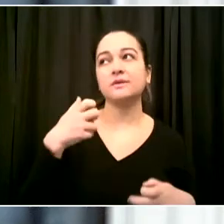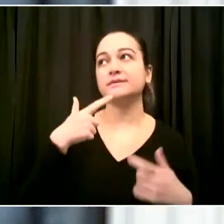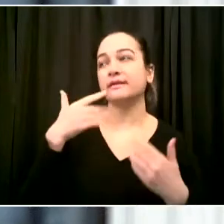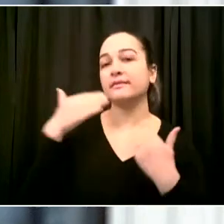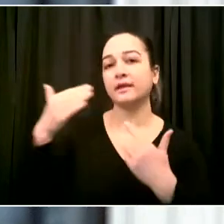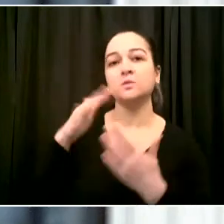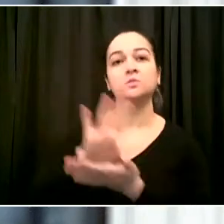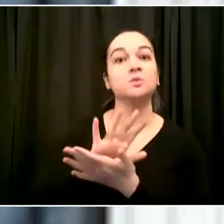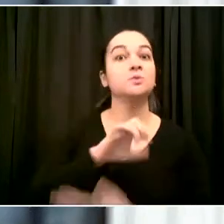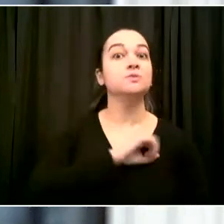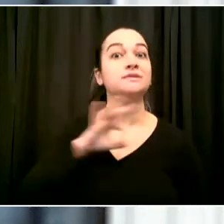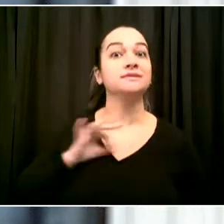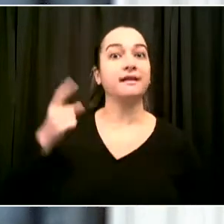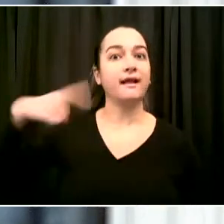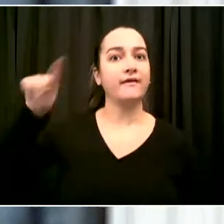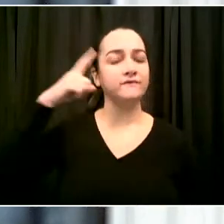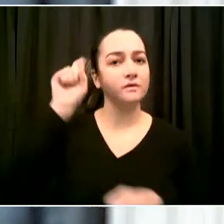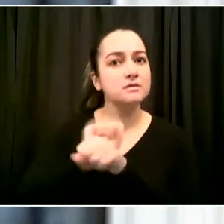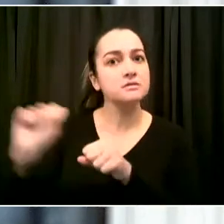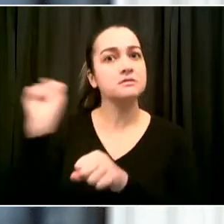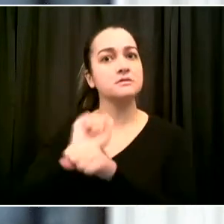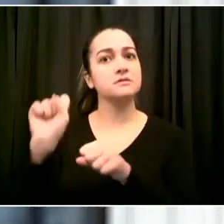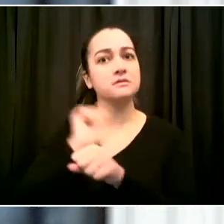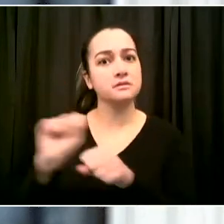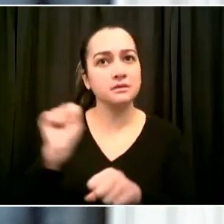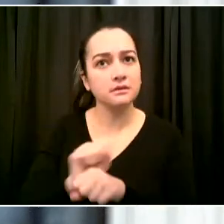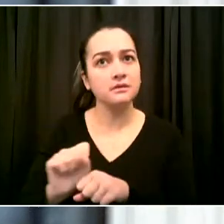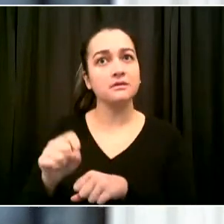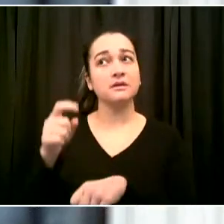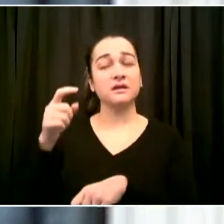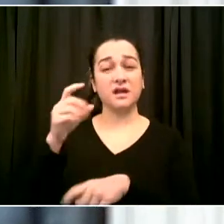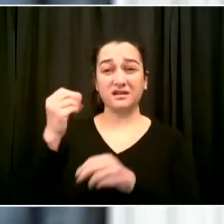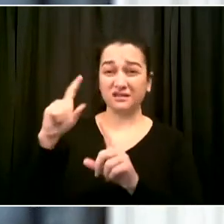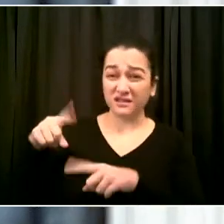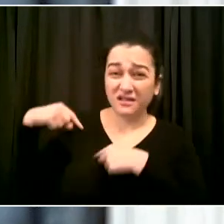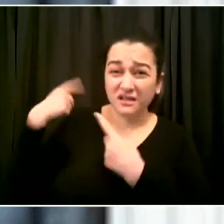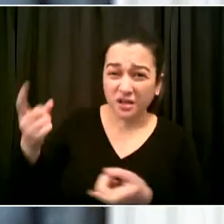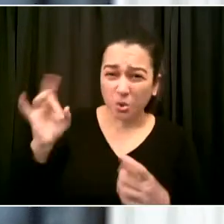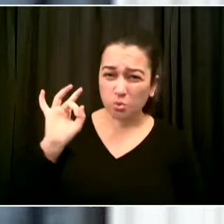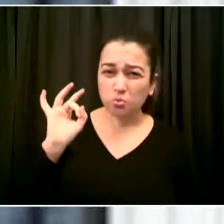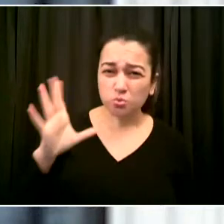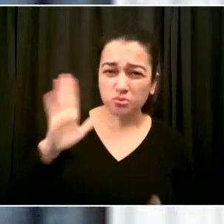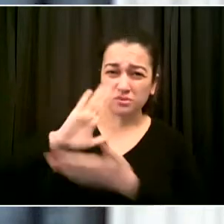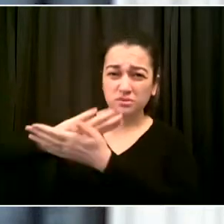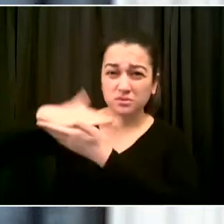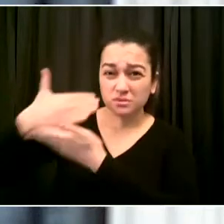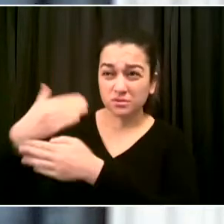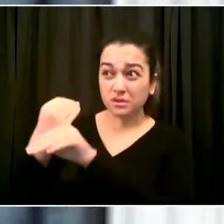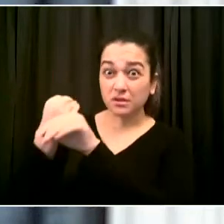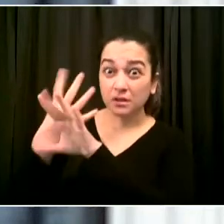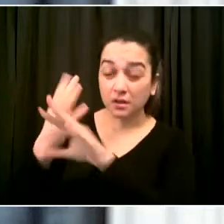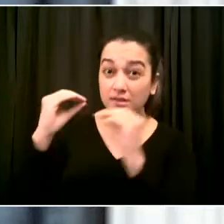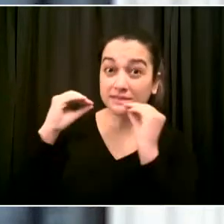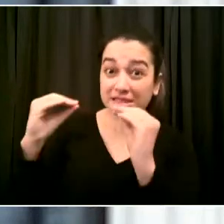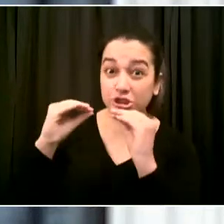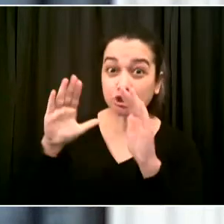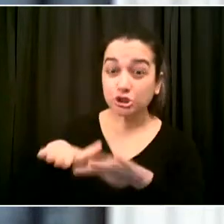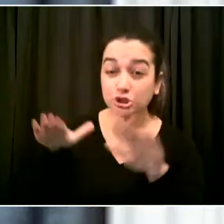WITHOUT OUR DEDICATED SCHOOL STAFF HAS DONE A TREMENDOUS JOB FRFROM THE